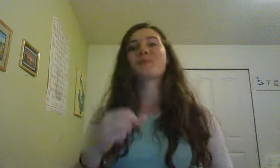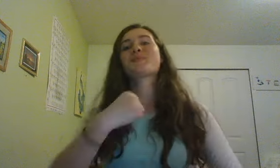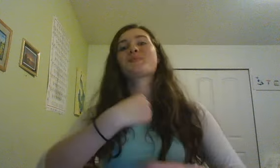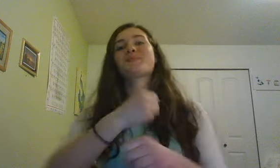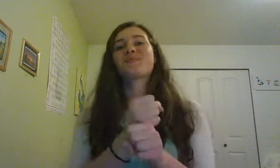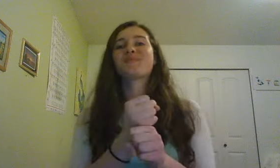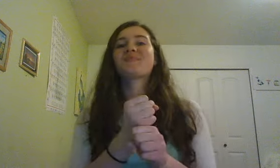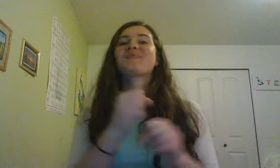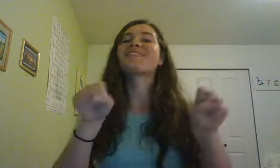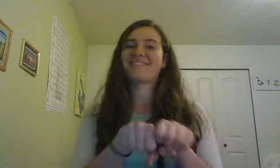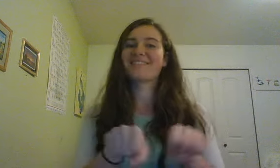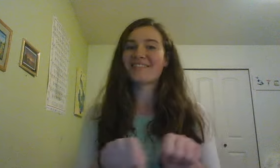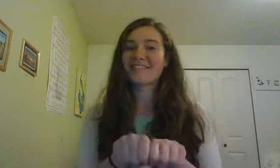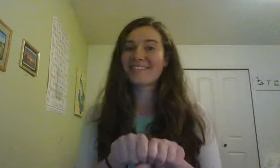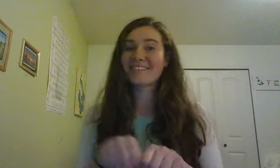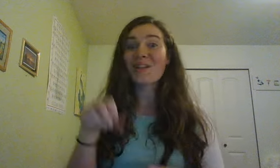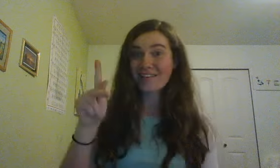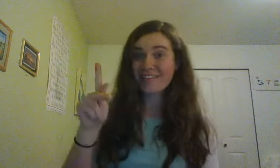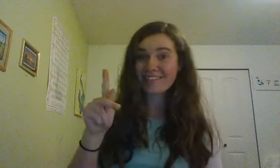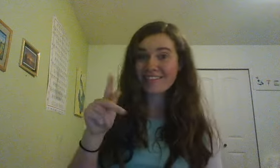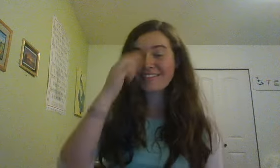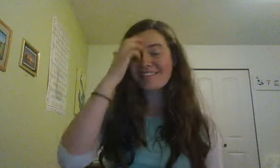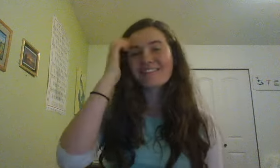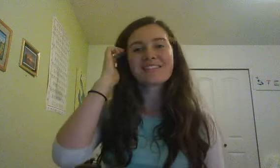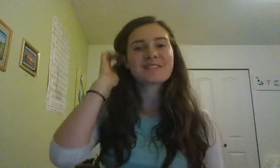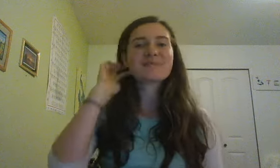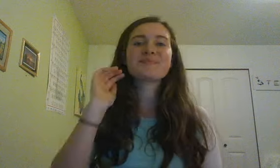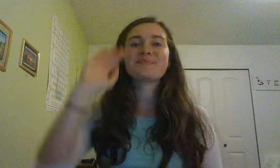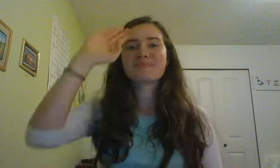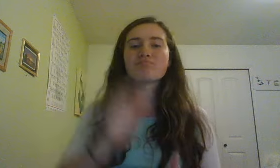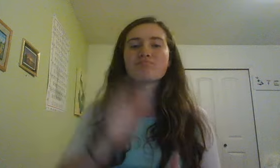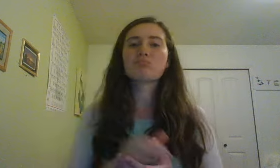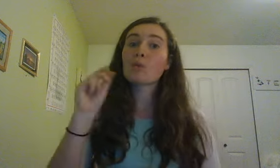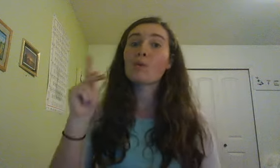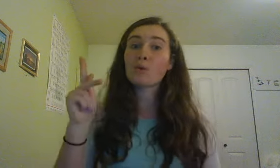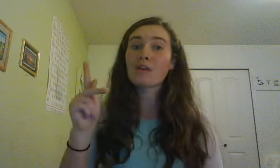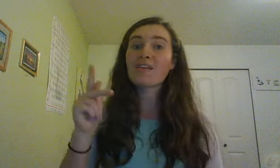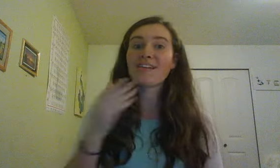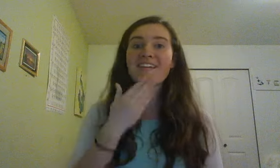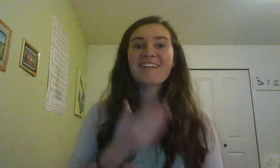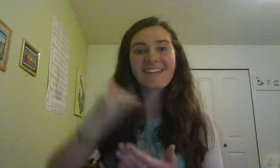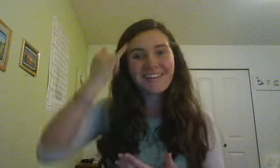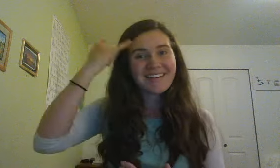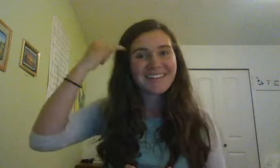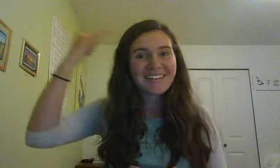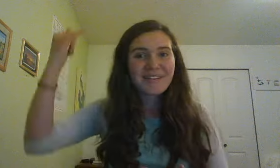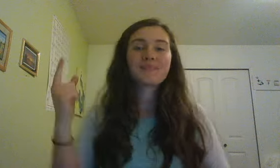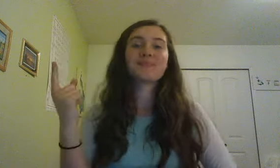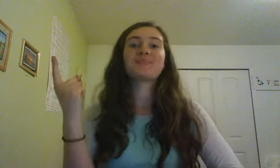You will make them shoes. Ok?" The shoemaker replied, "Ok, good idea."